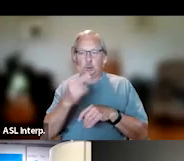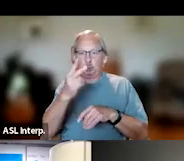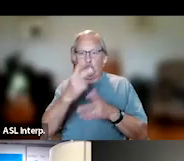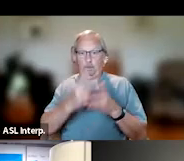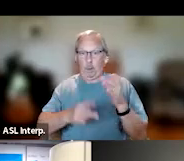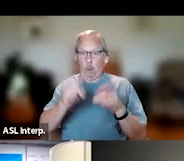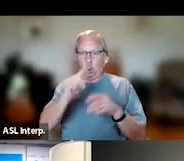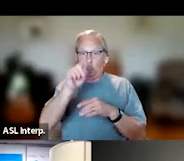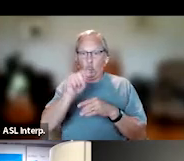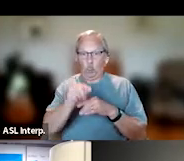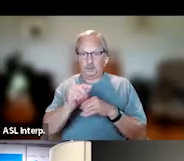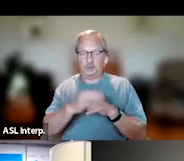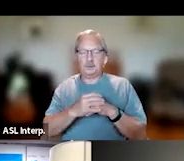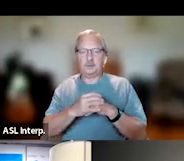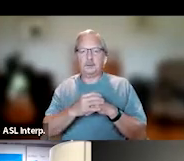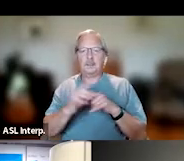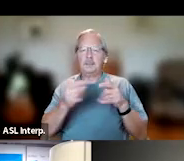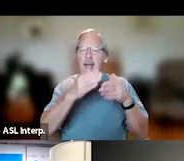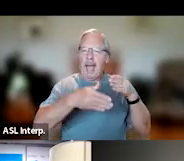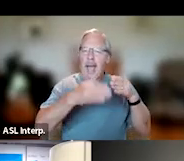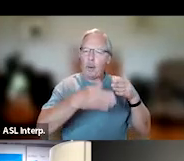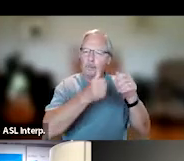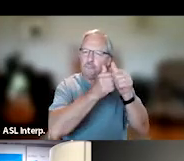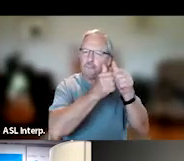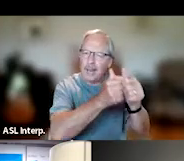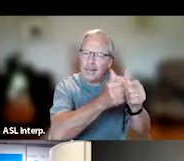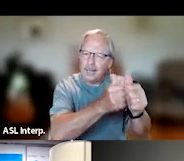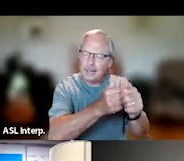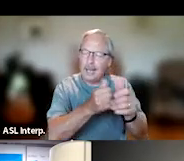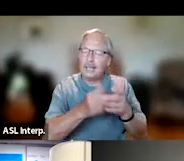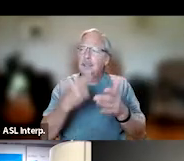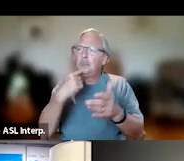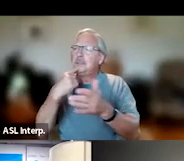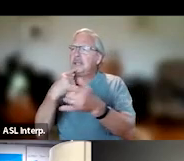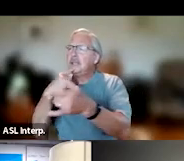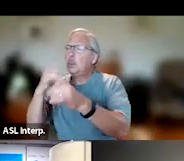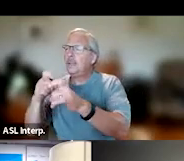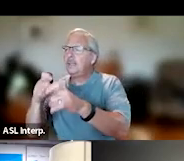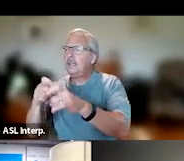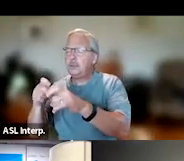So this is about outcomes tracking. Someone is saying, well, we still need to input our data into OAT.